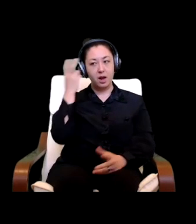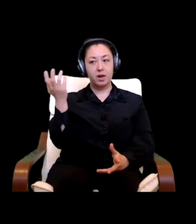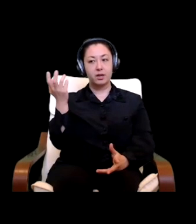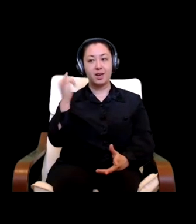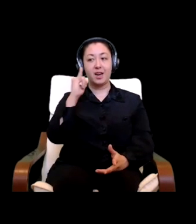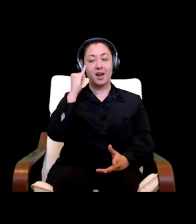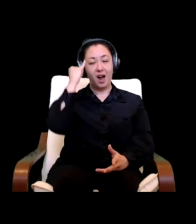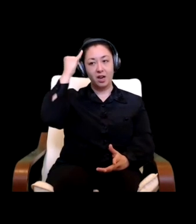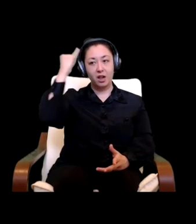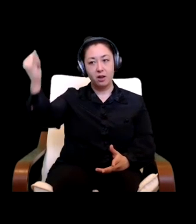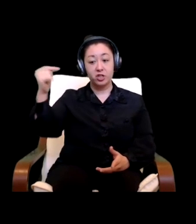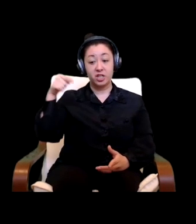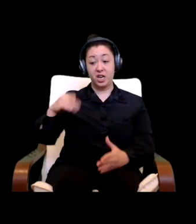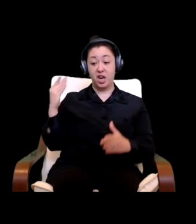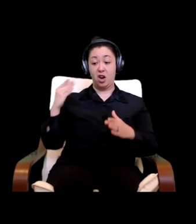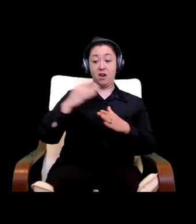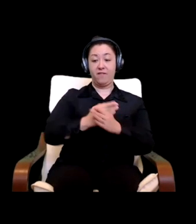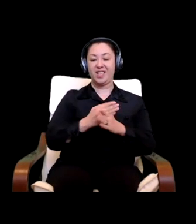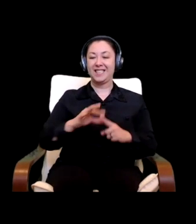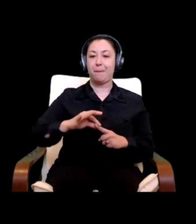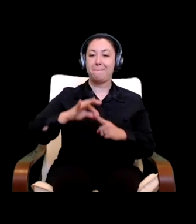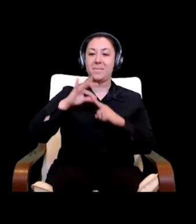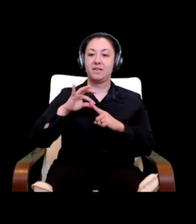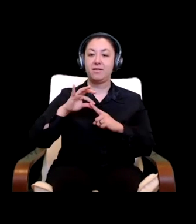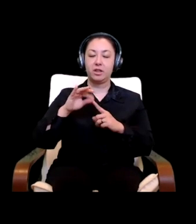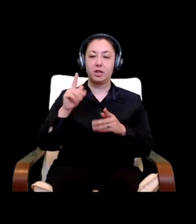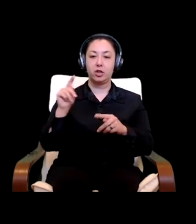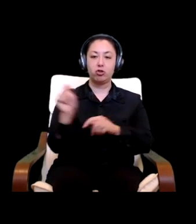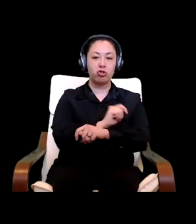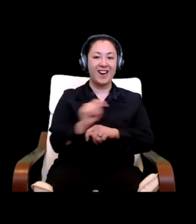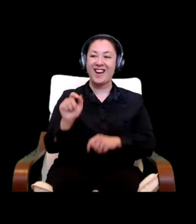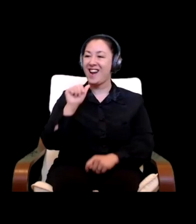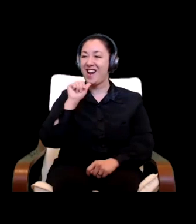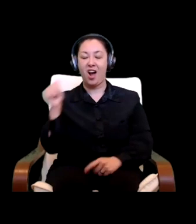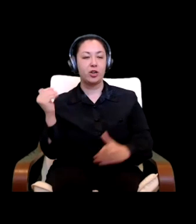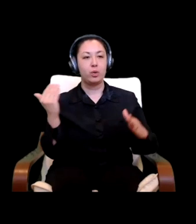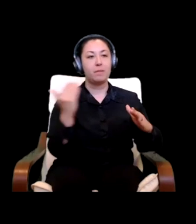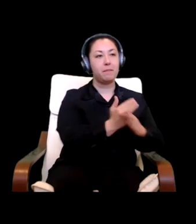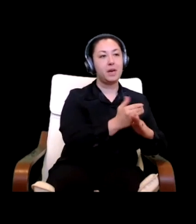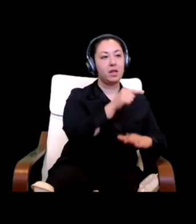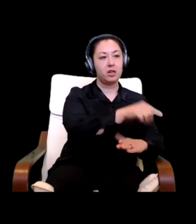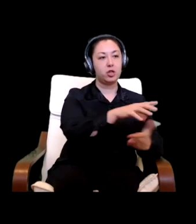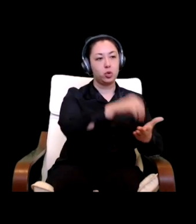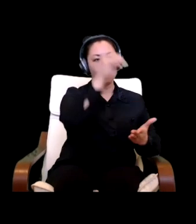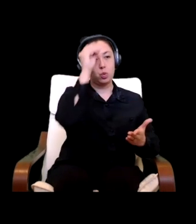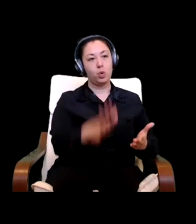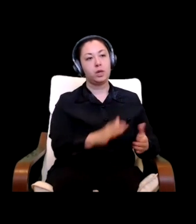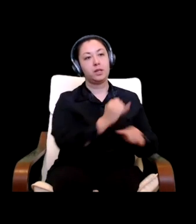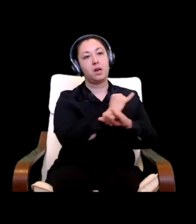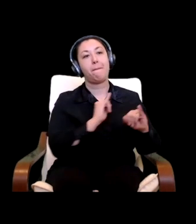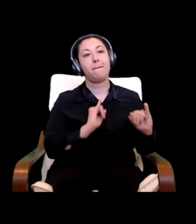trained not to impede the independence of the student. And to ensure they have the access